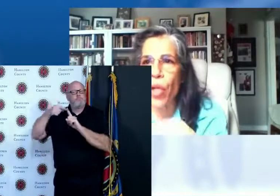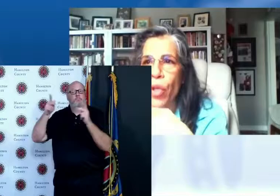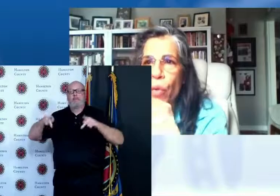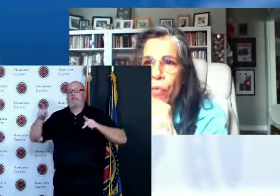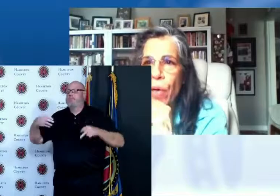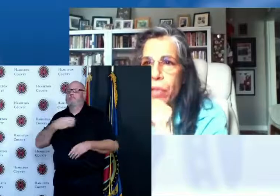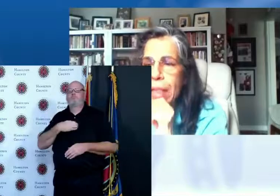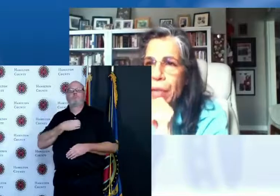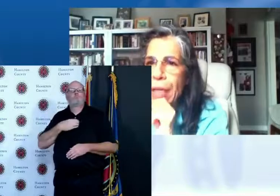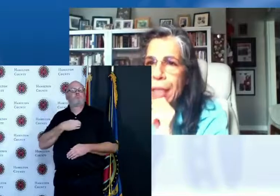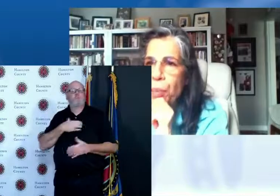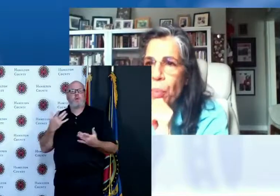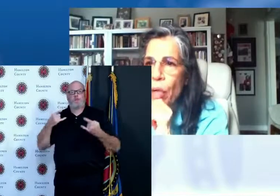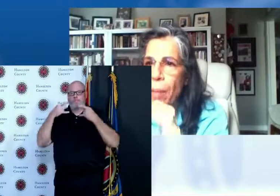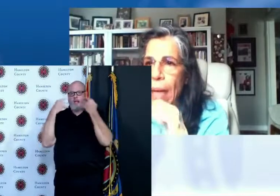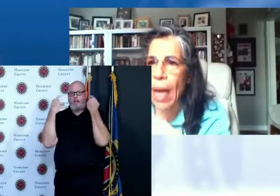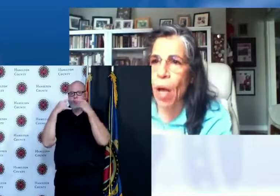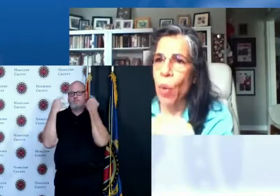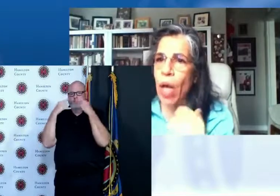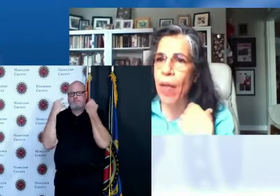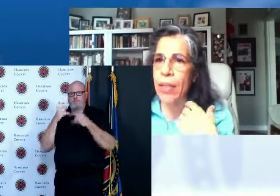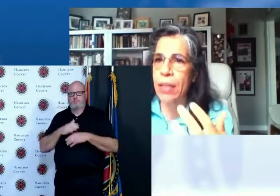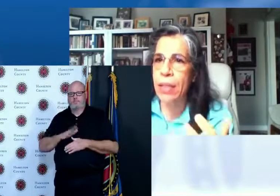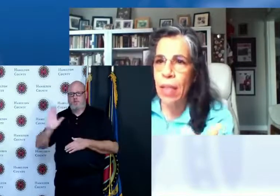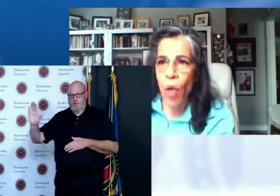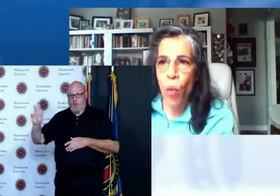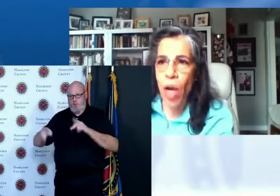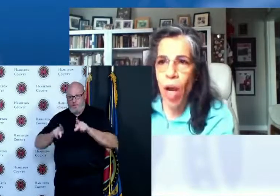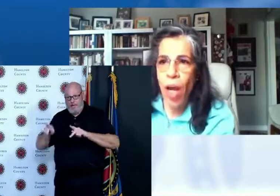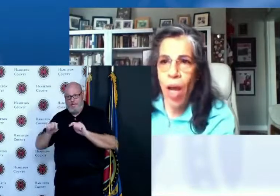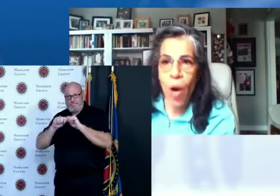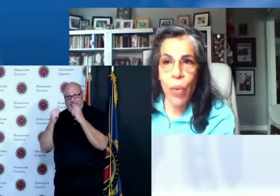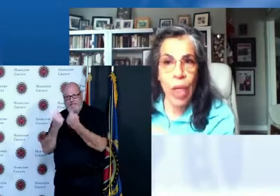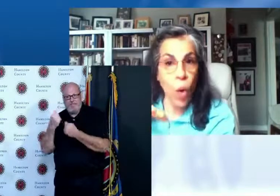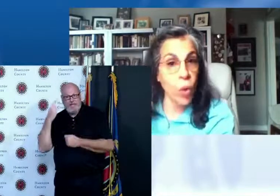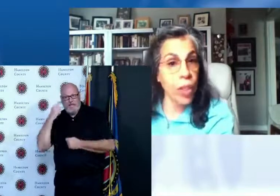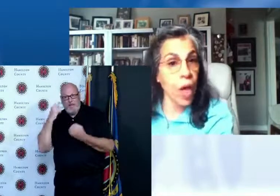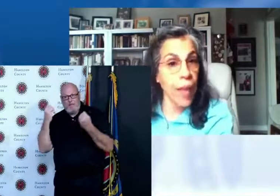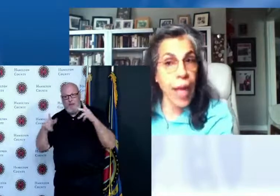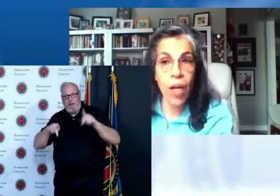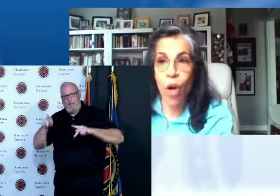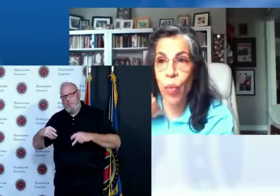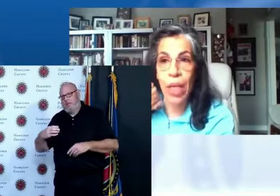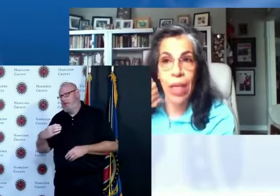are your folks hearing at this point about how well that's where are we holding on that are we